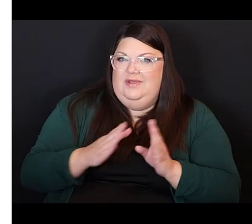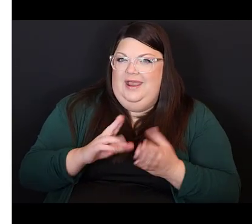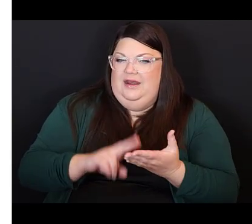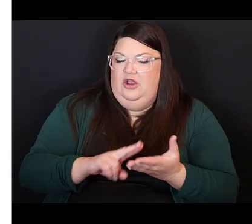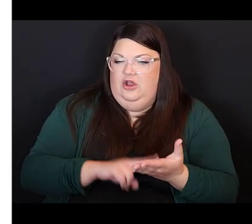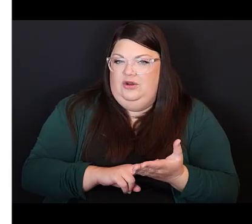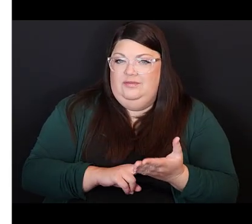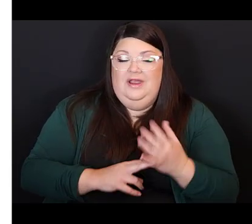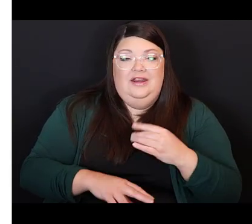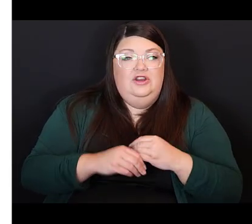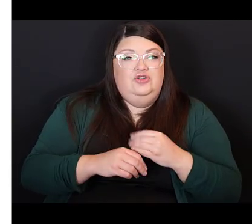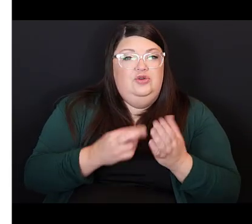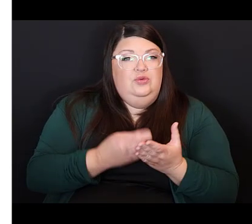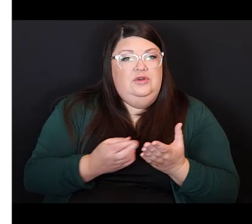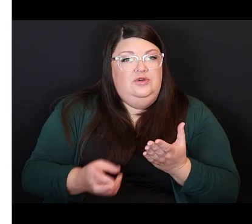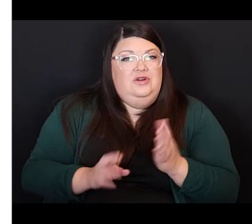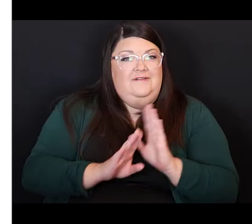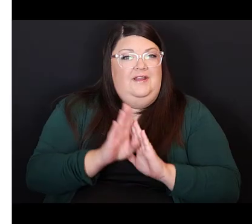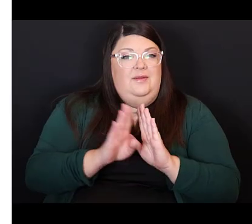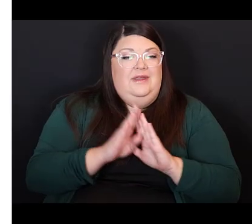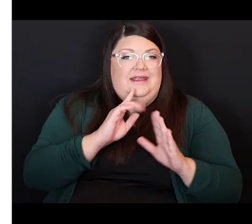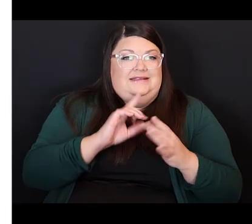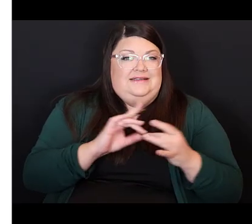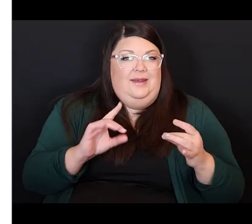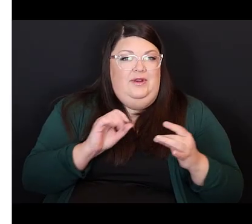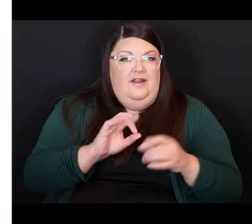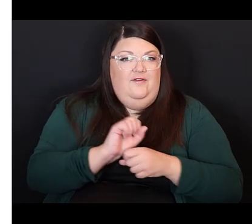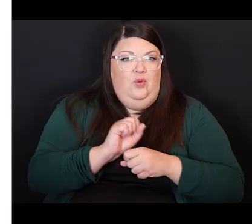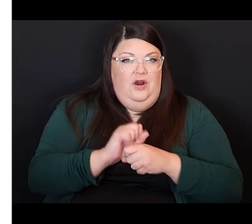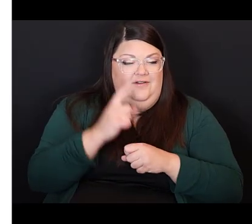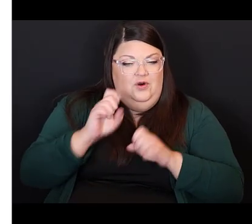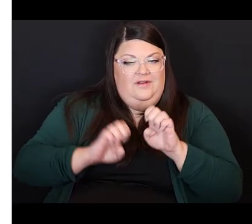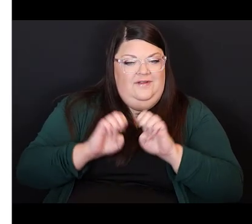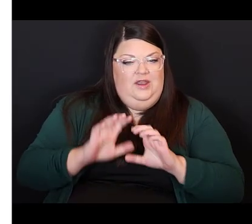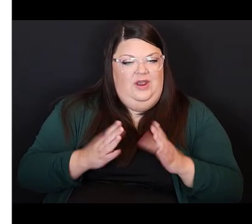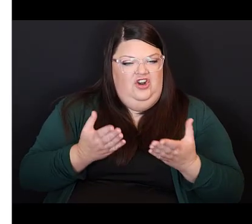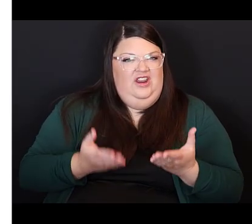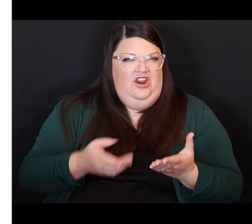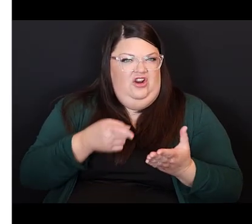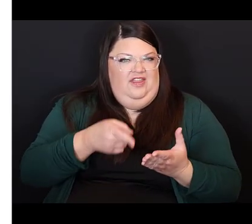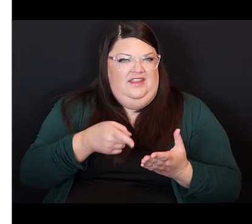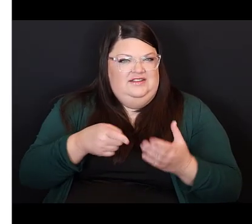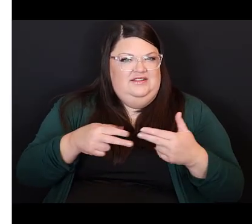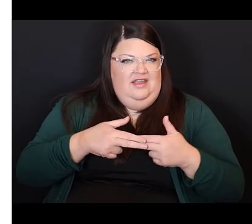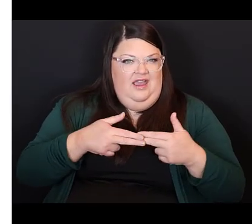Additional resources on developing a statement of work for the evaluator appear on the slide.